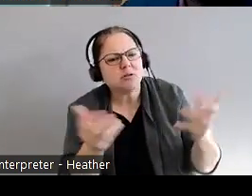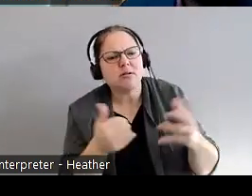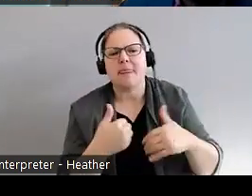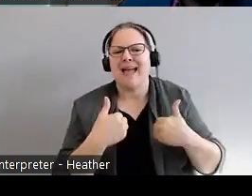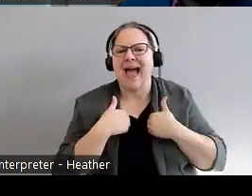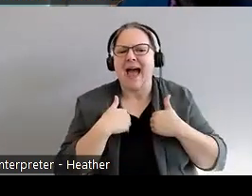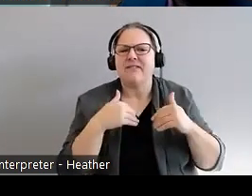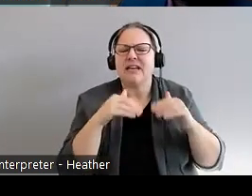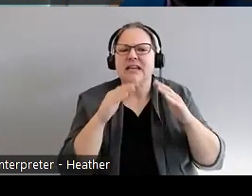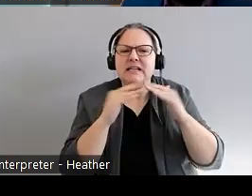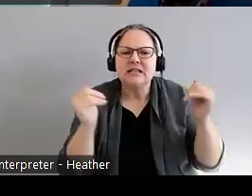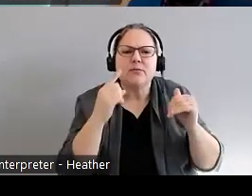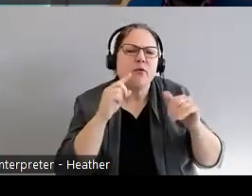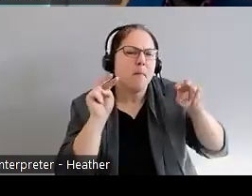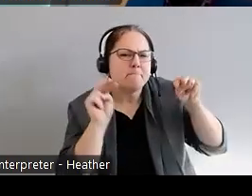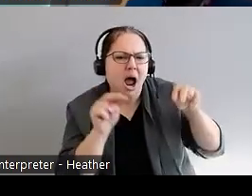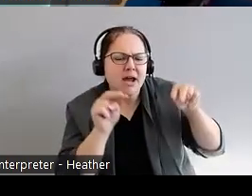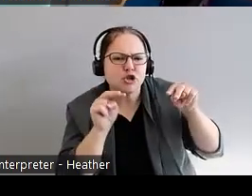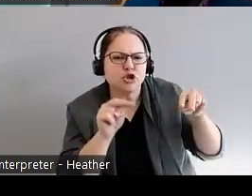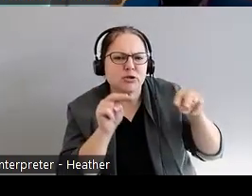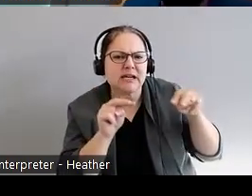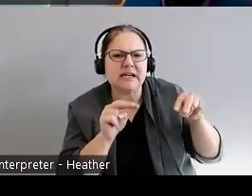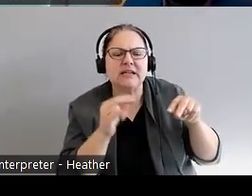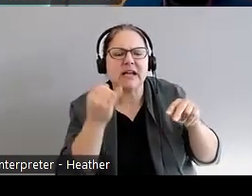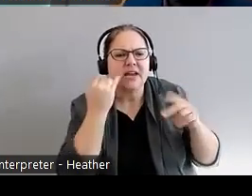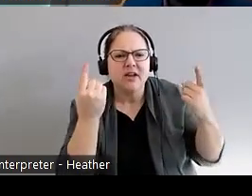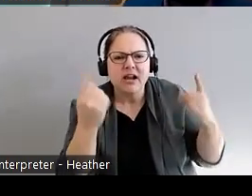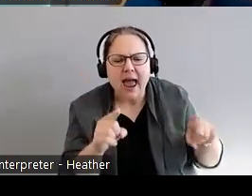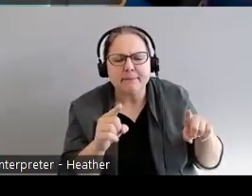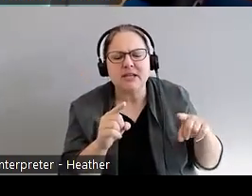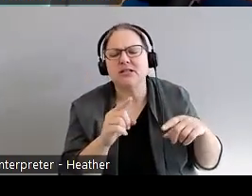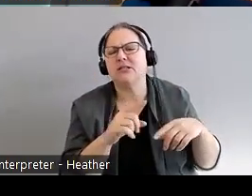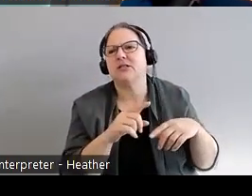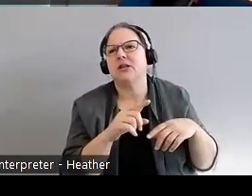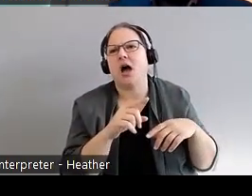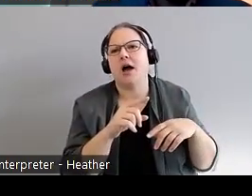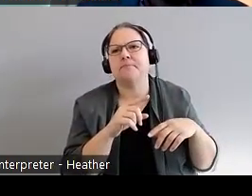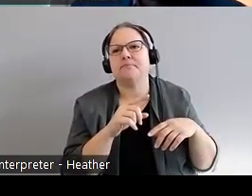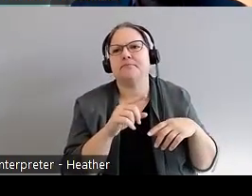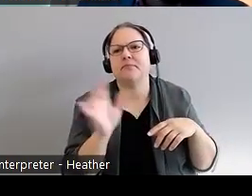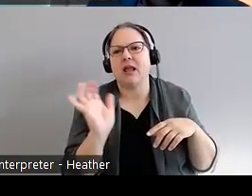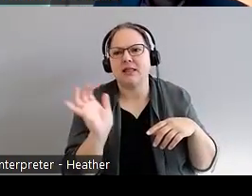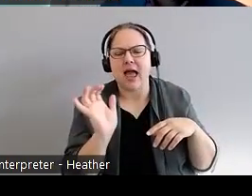for monitoring like incidences like this in the hospital and um you know playing Monday morning